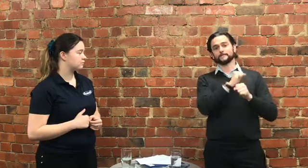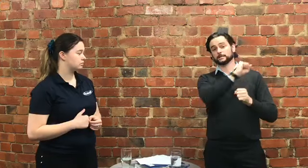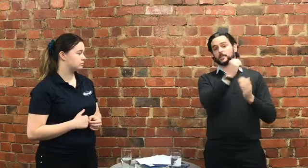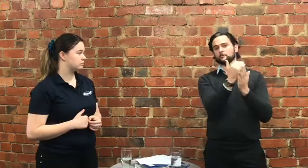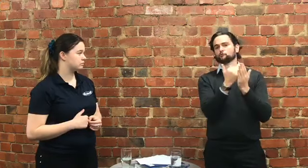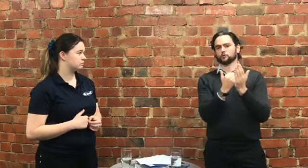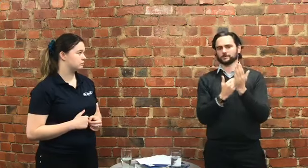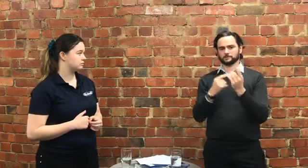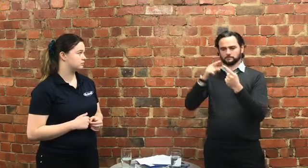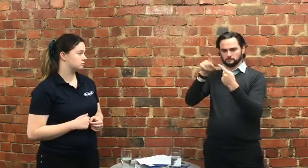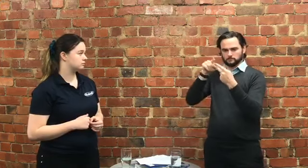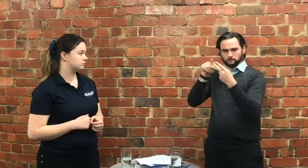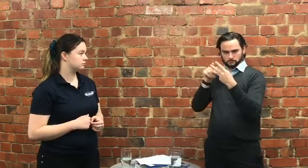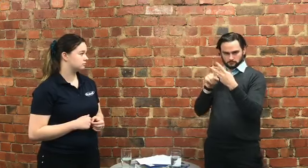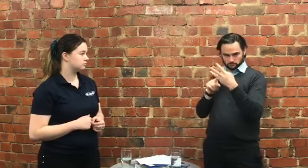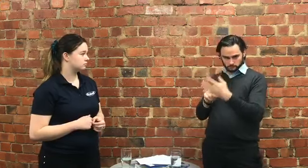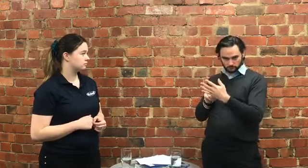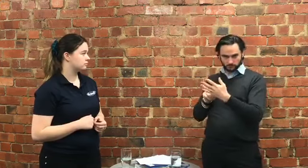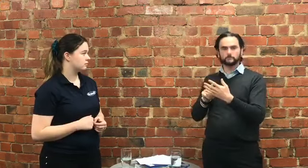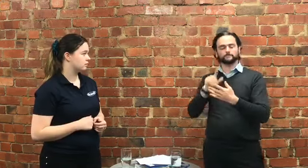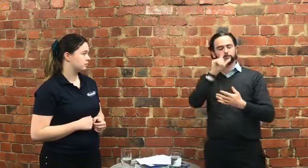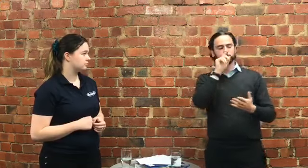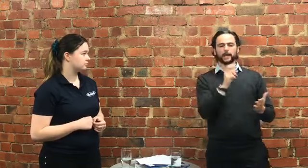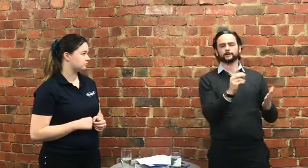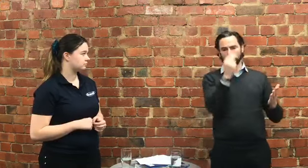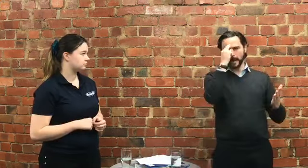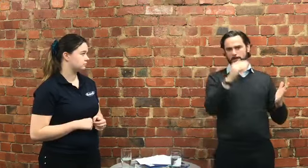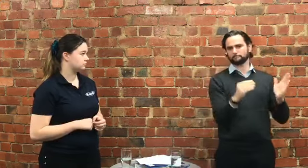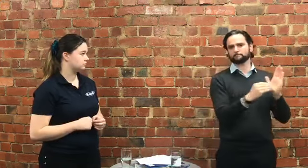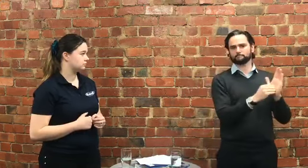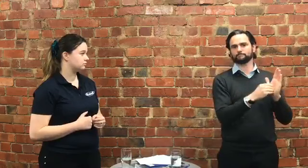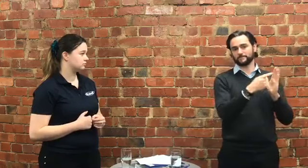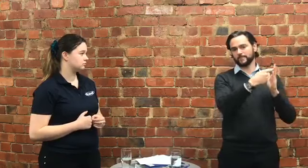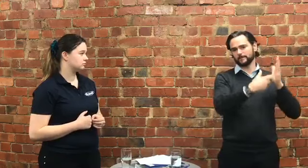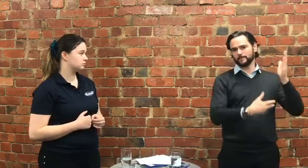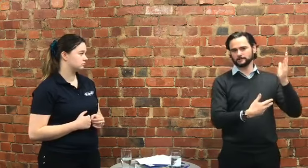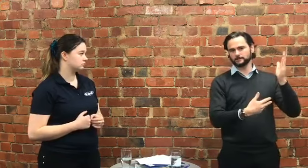So, you have to follow rules and scheme rules about that.